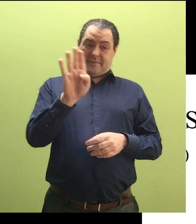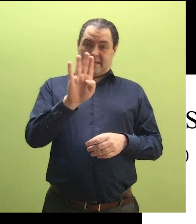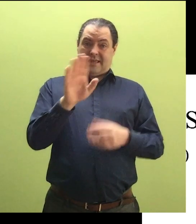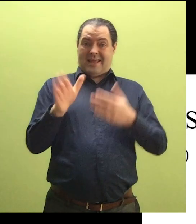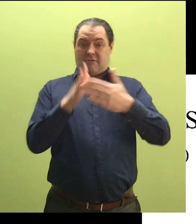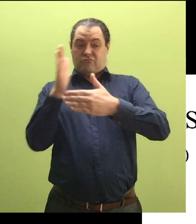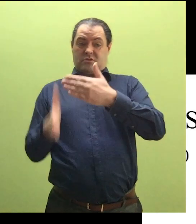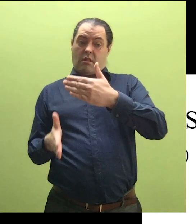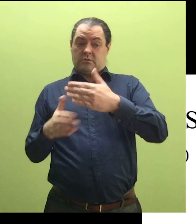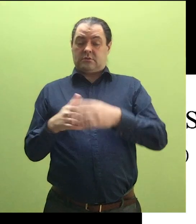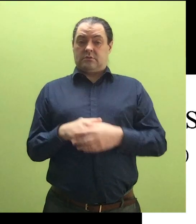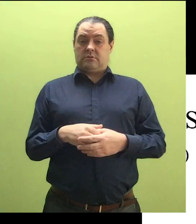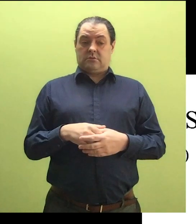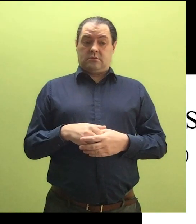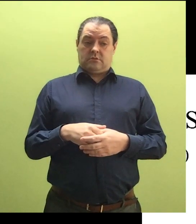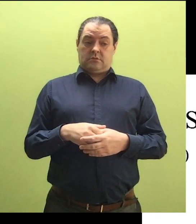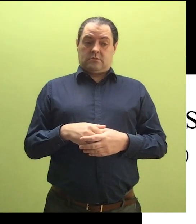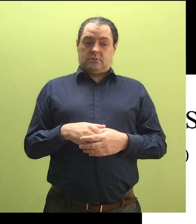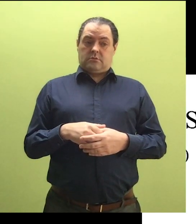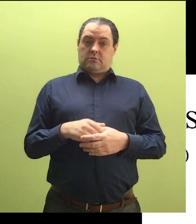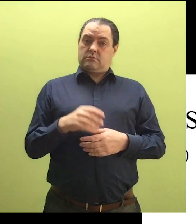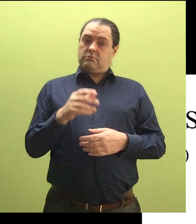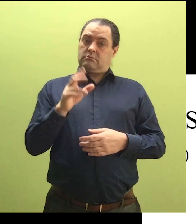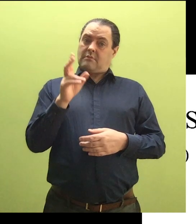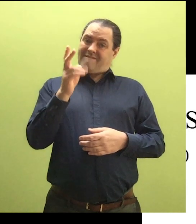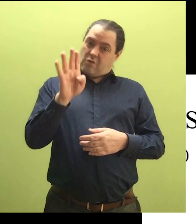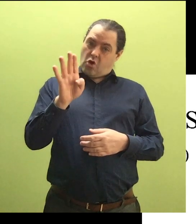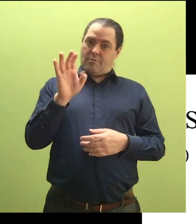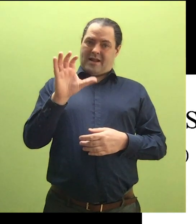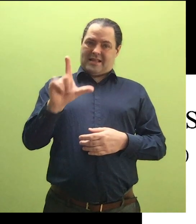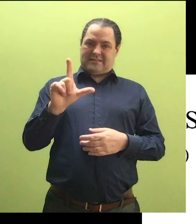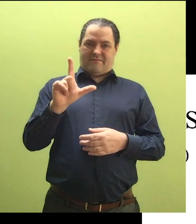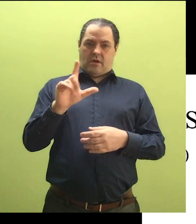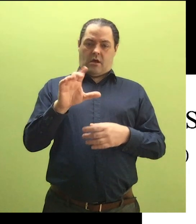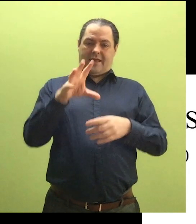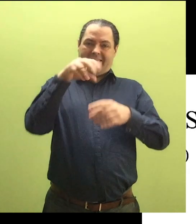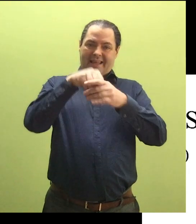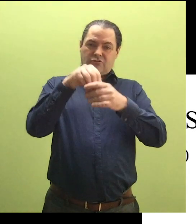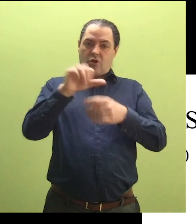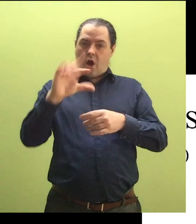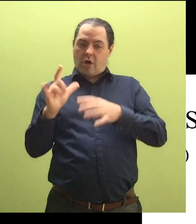the resultant state of the given event is a verbal classifier that shares the internal argument with the preceding